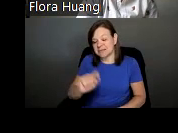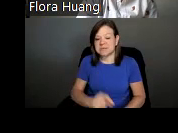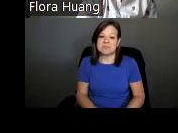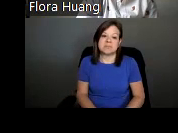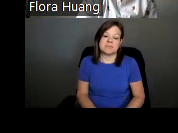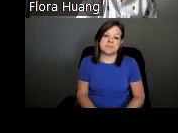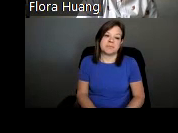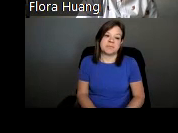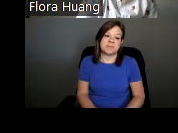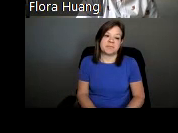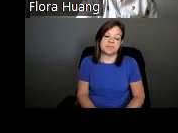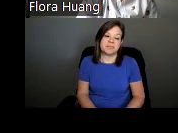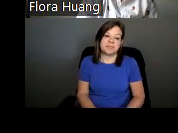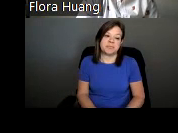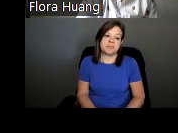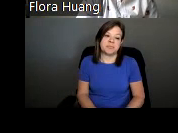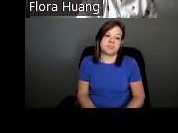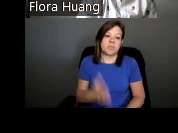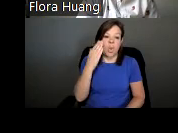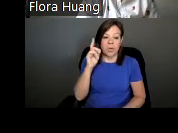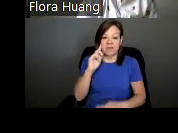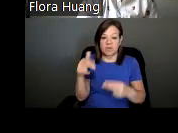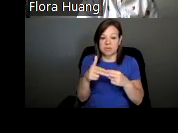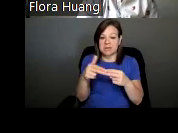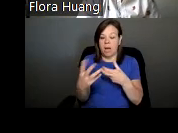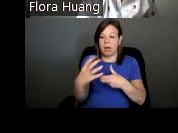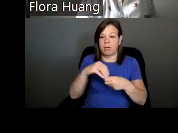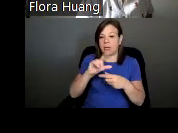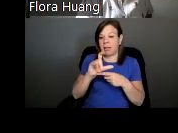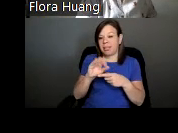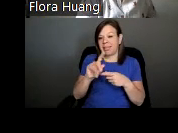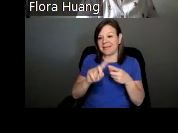Making sure if your slide contains a link that it's an accessible hyperlink.